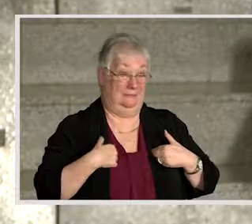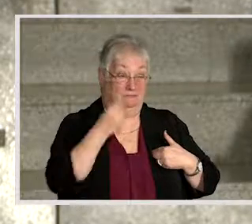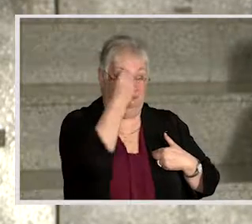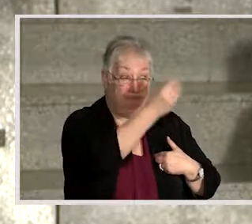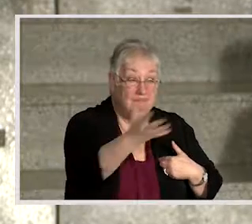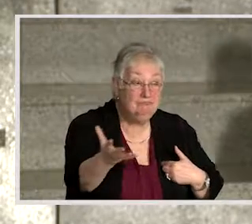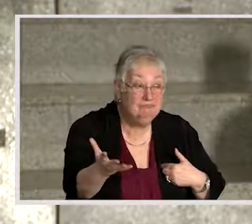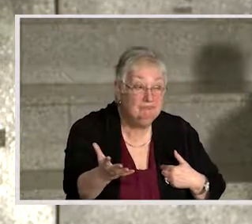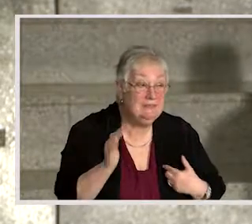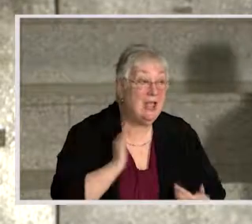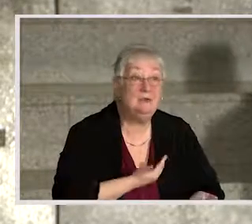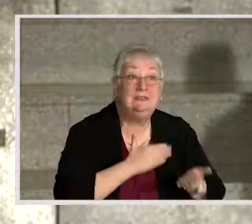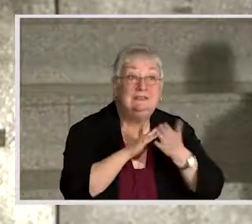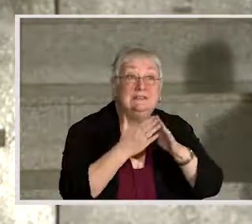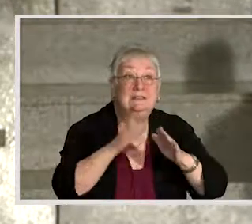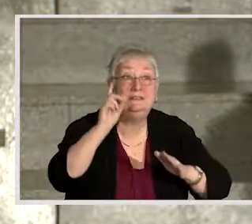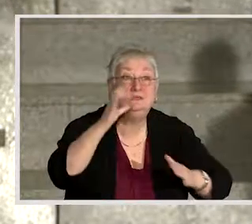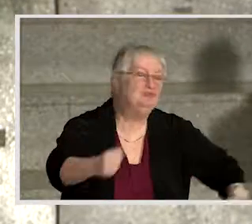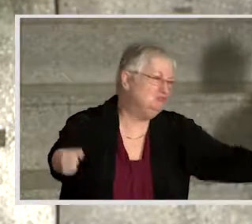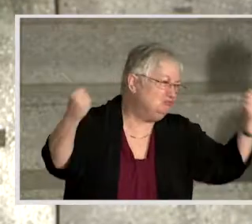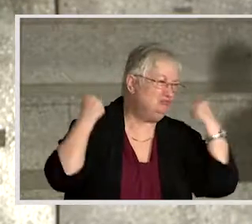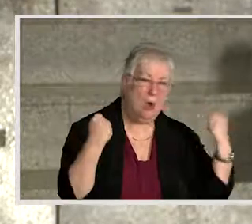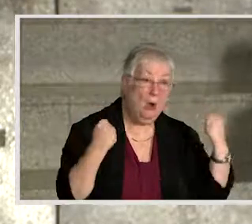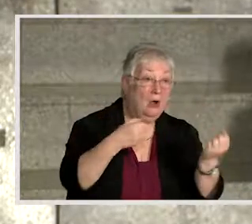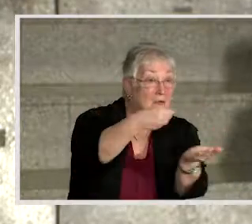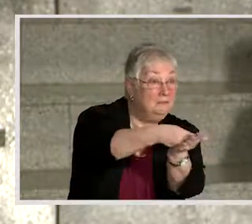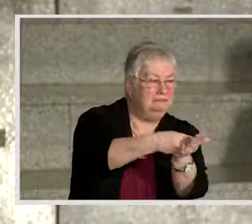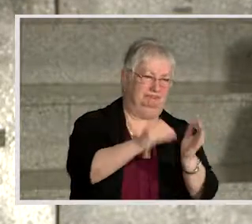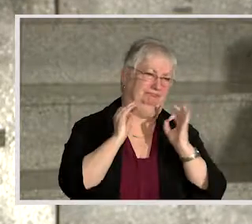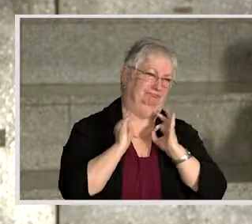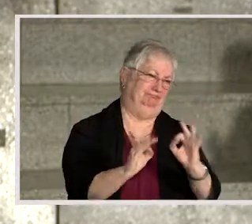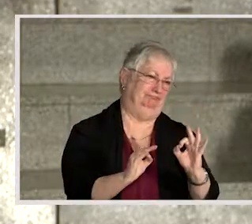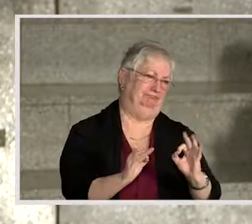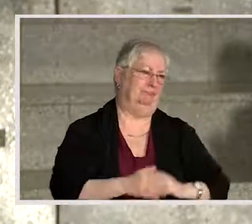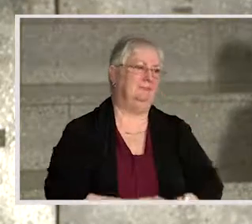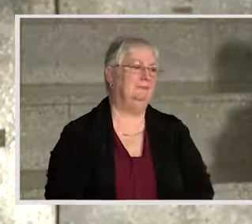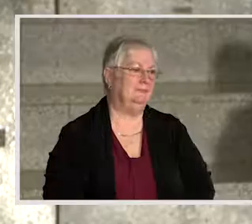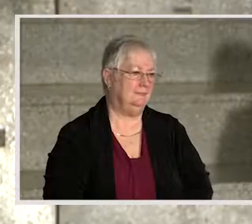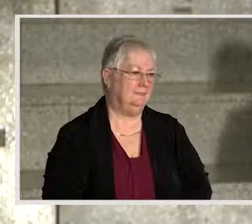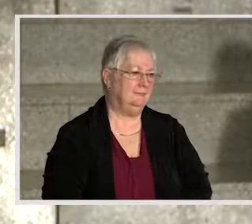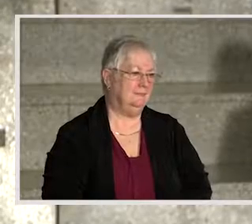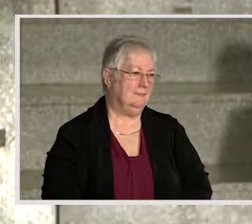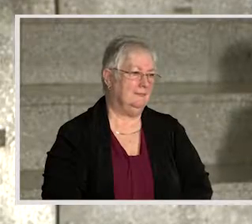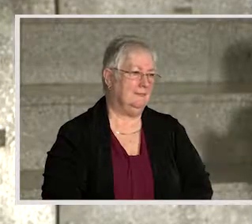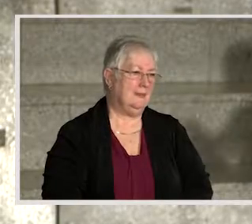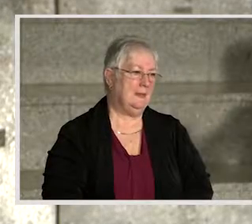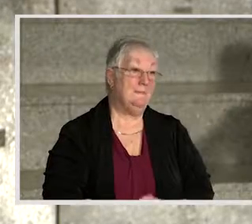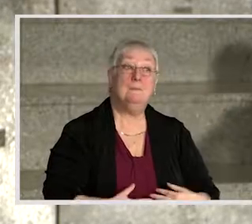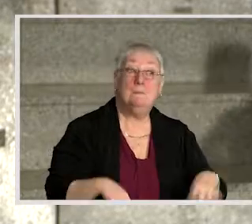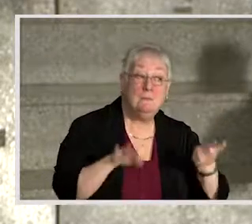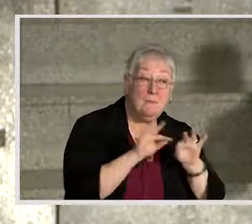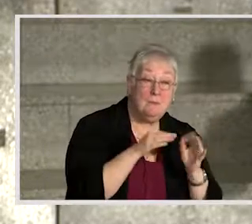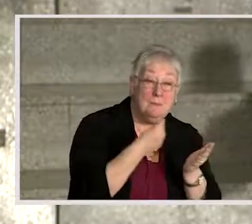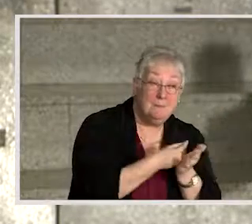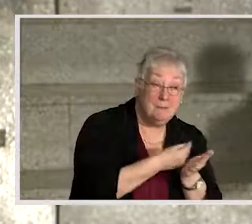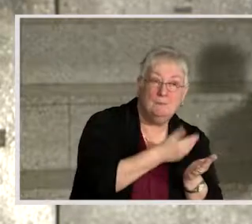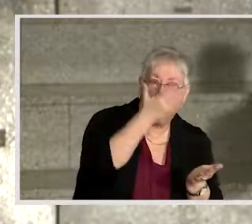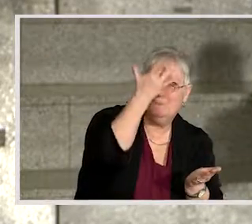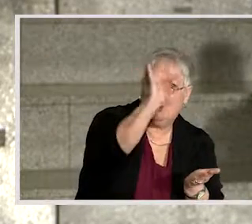BUT WE ALSO HAVE TO BE FISCALLY SMART. SO IF WE RAISE REVENUES WE SHOULD INVEST THOSE REVENUES IN